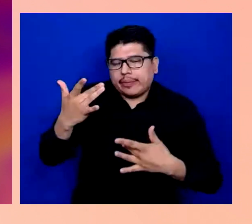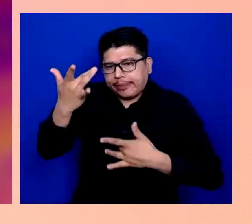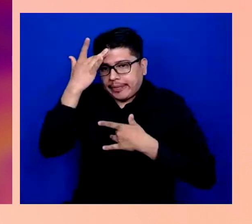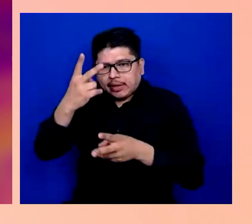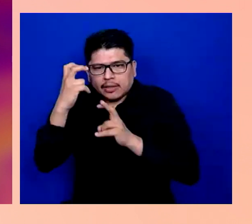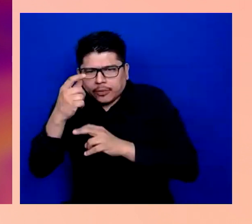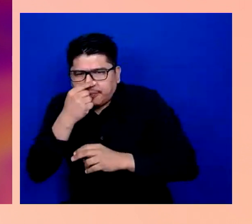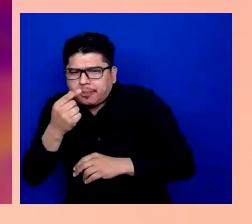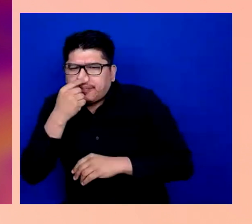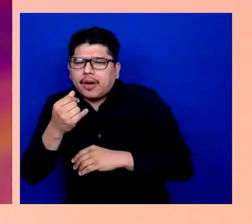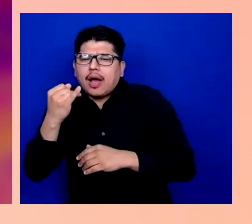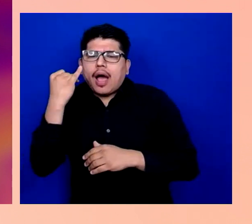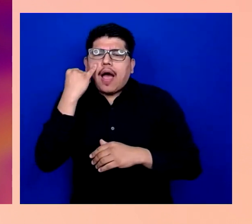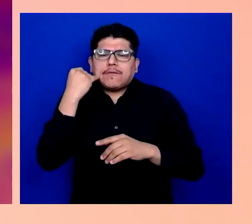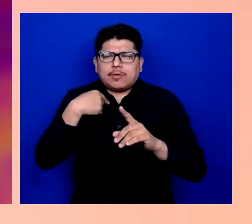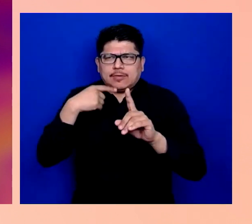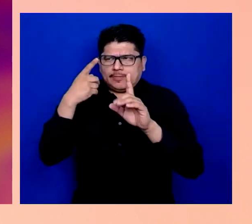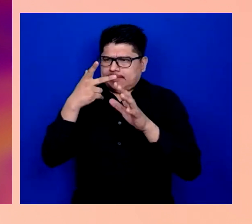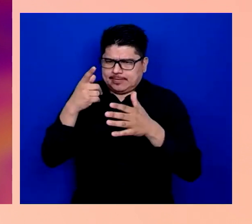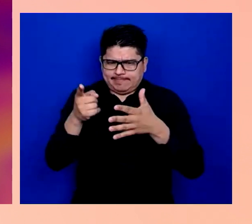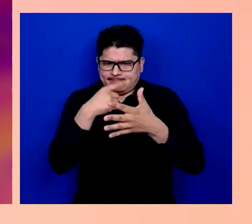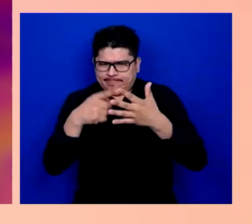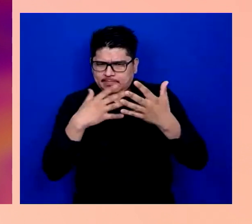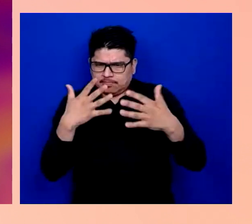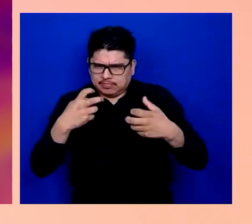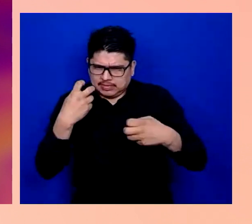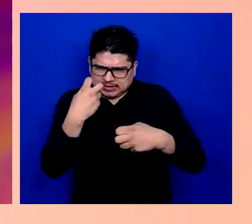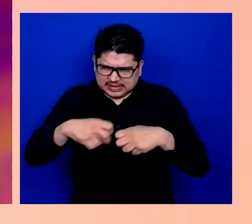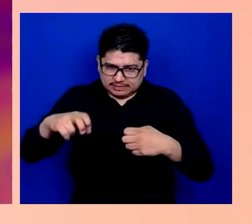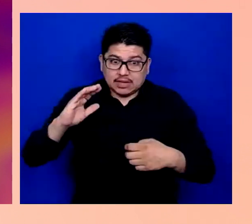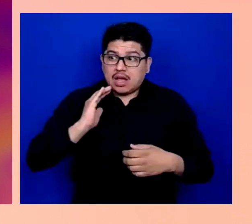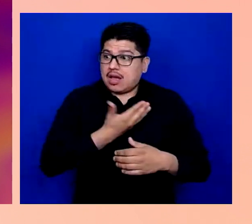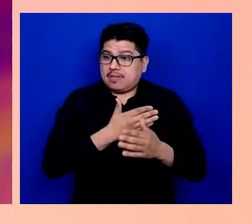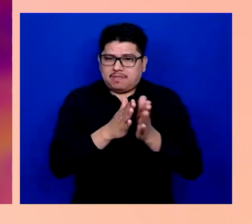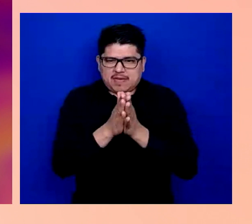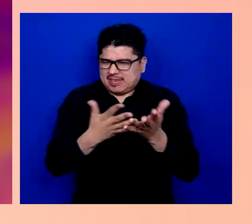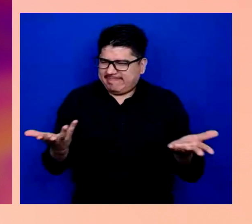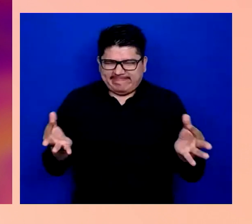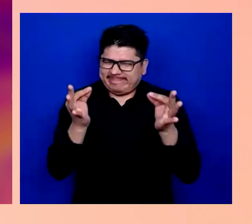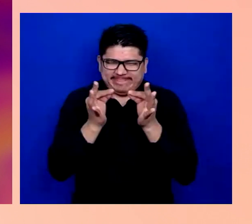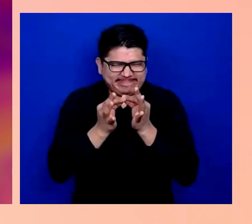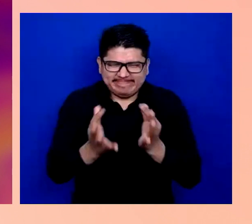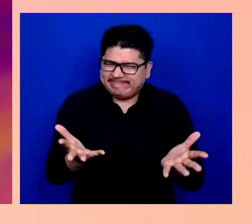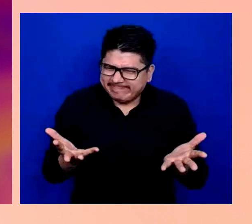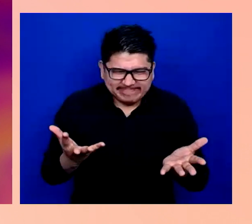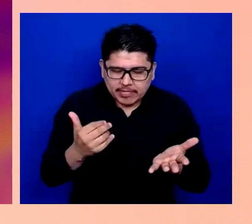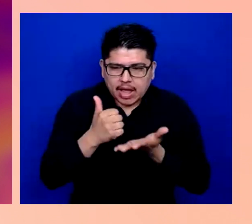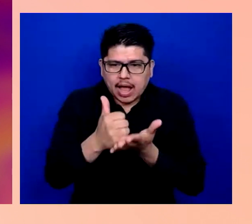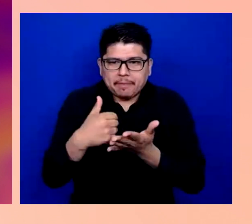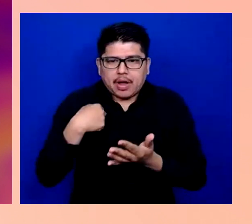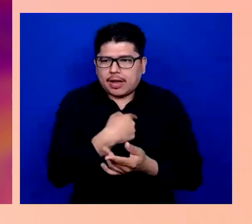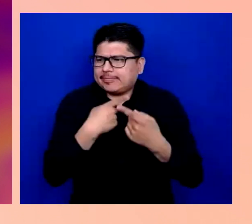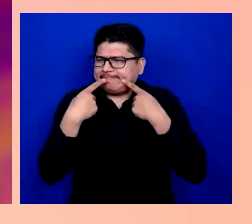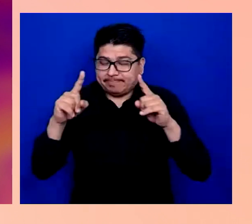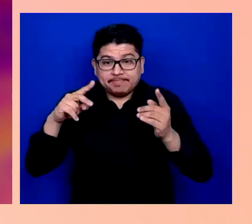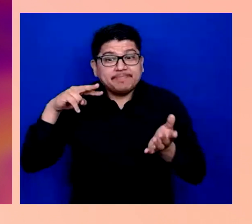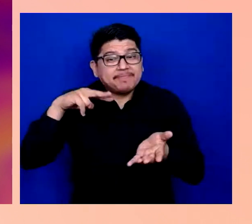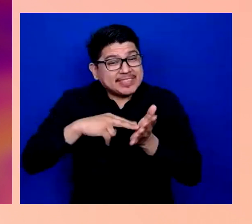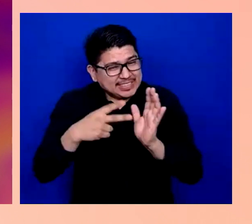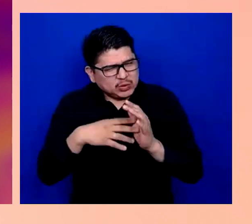there's nothing our motivation can do to help us succeed. That really crystallized for me, and I live with that.